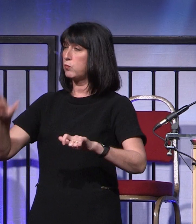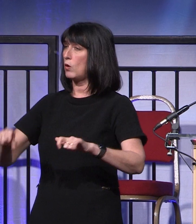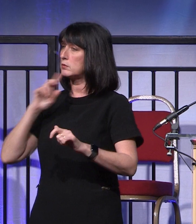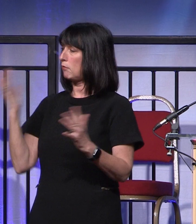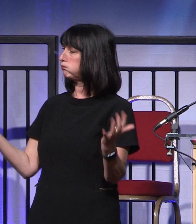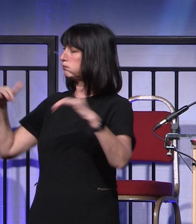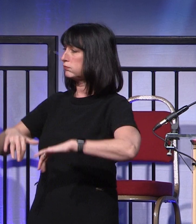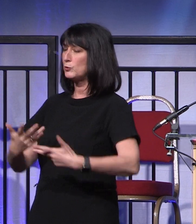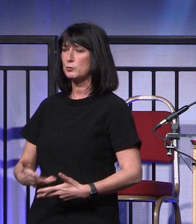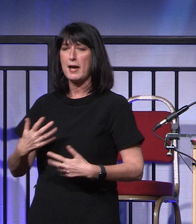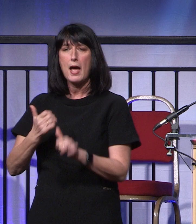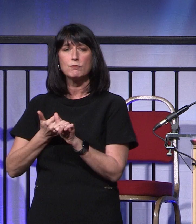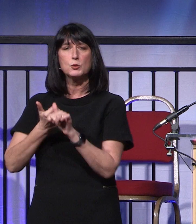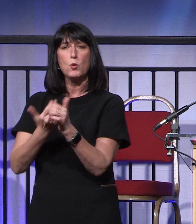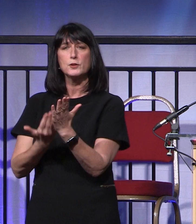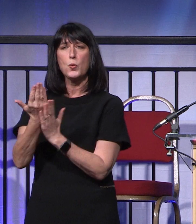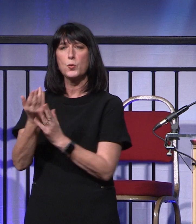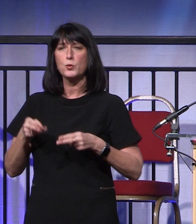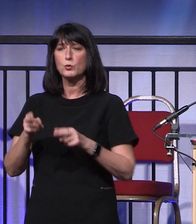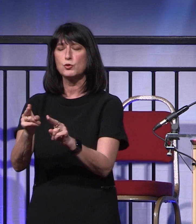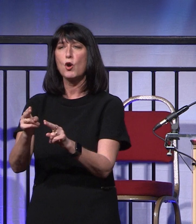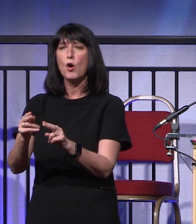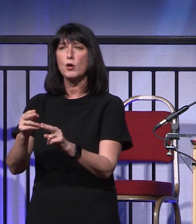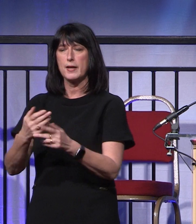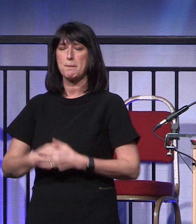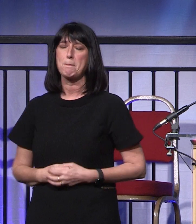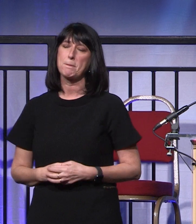you throughout your uclan journey I wish you all the best for the future the